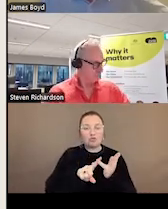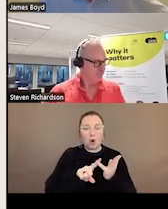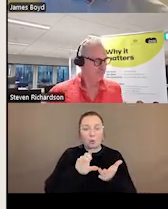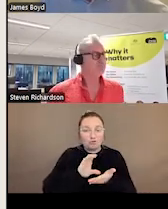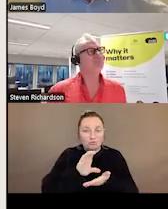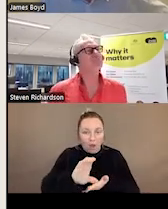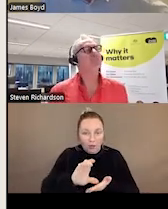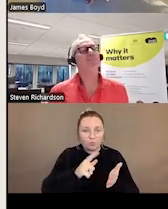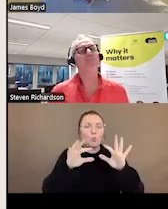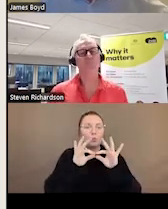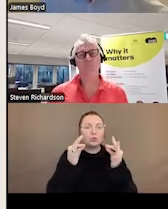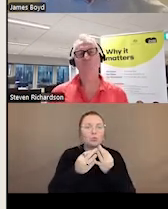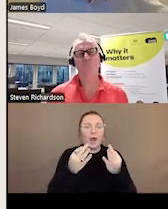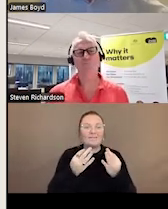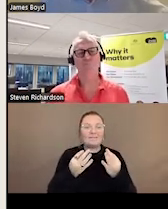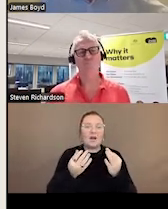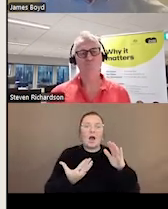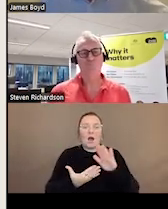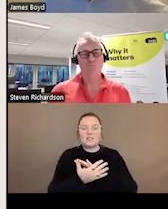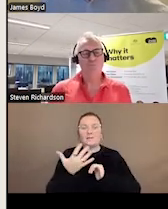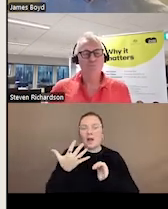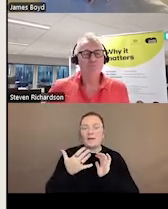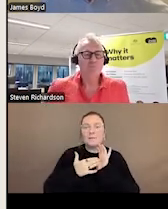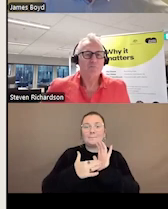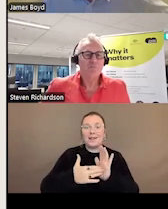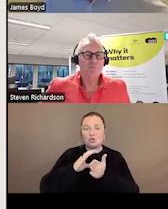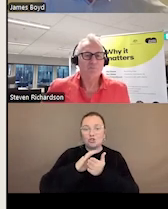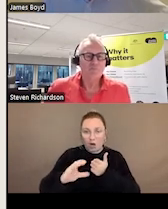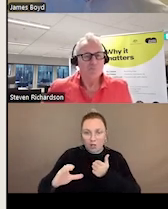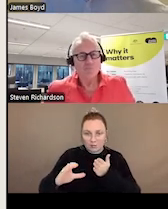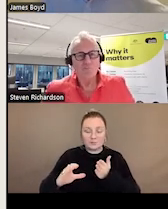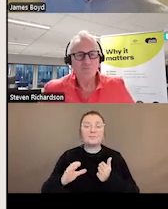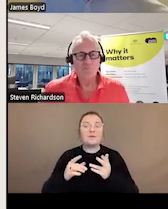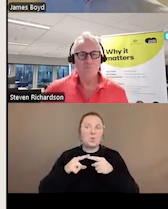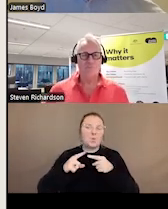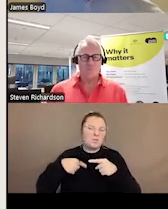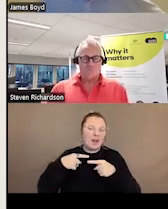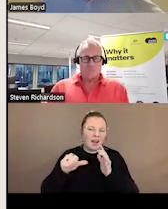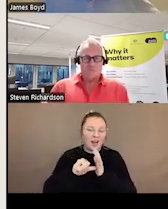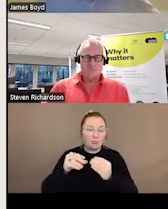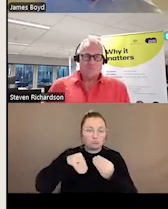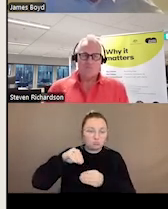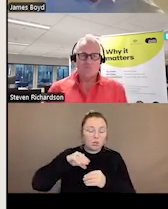that have a turnover of less than $5 million. That is to help them create digital content